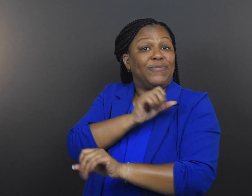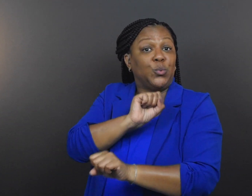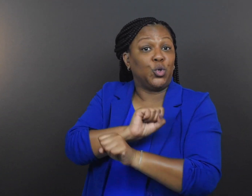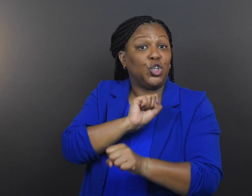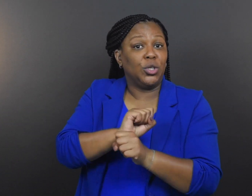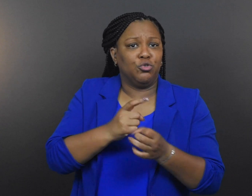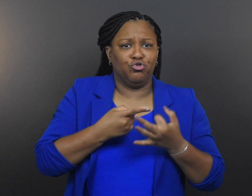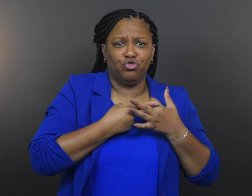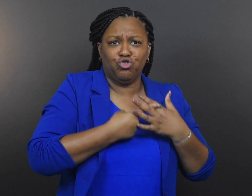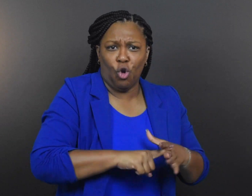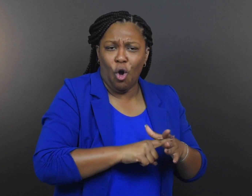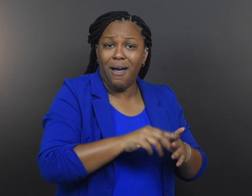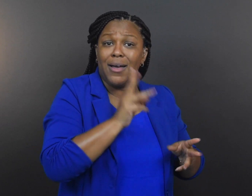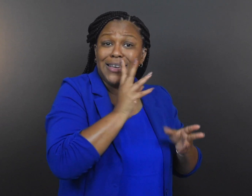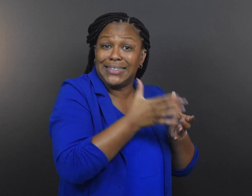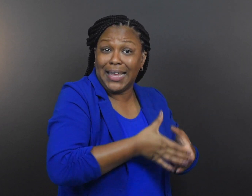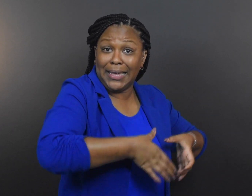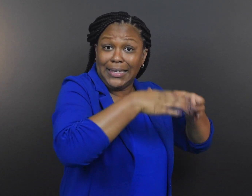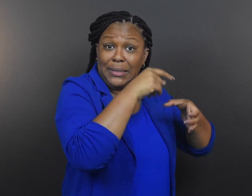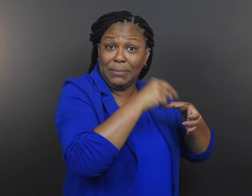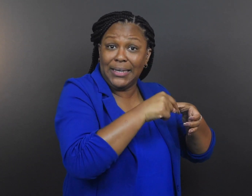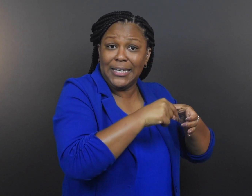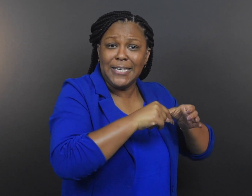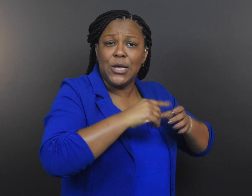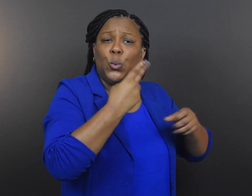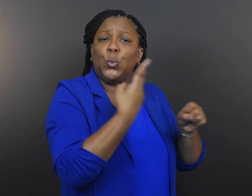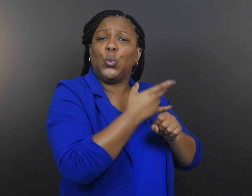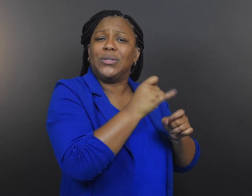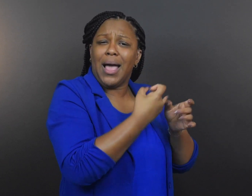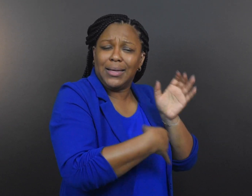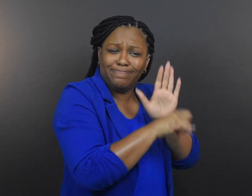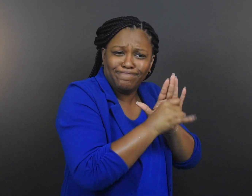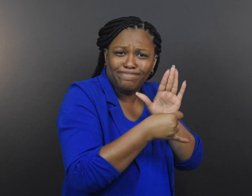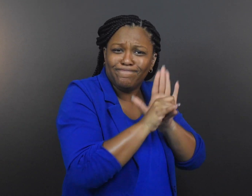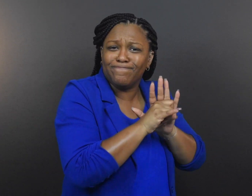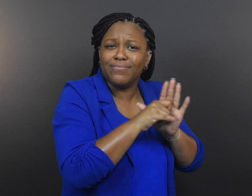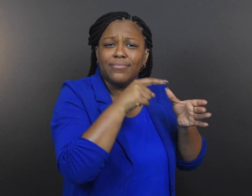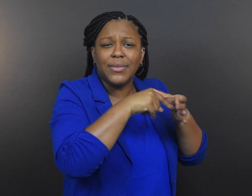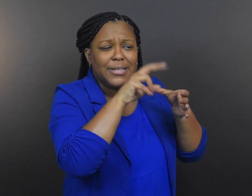with contaminated water and using it to identify pockets of illness.